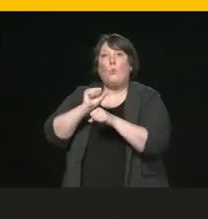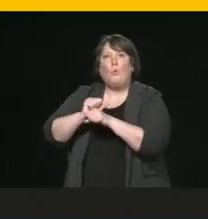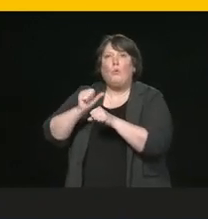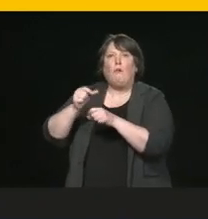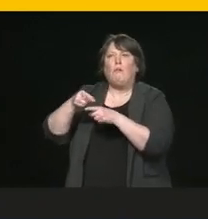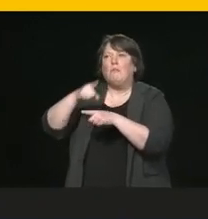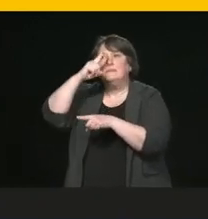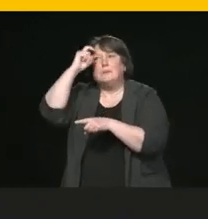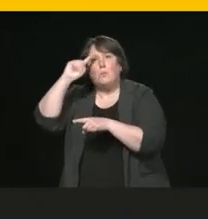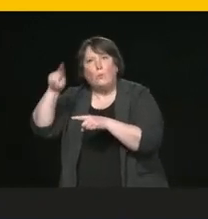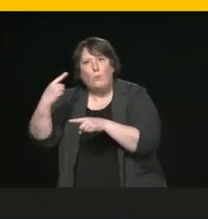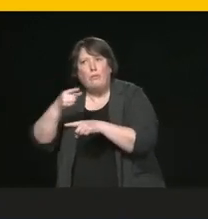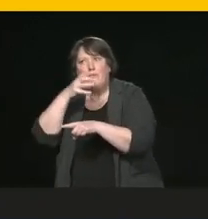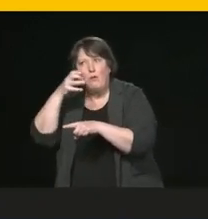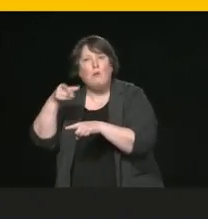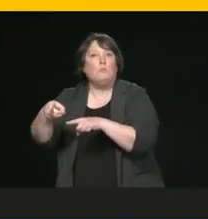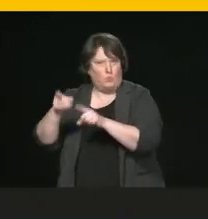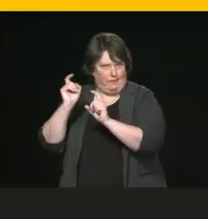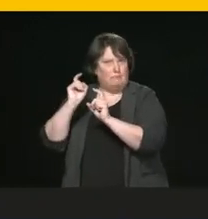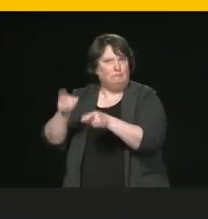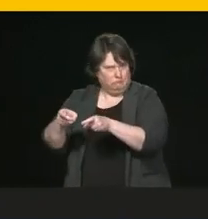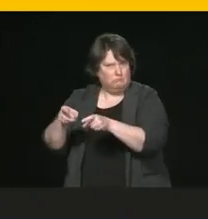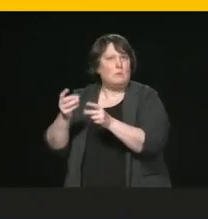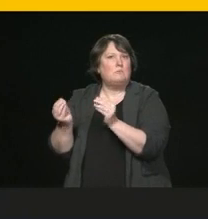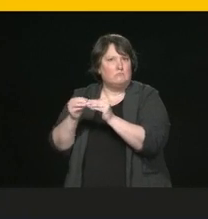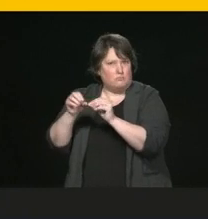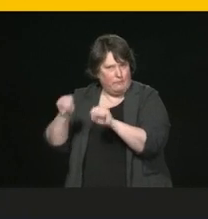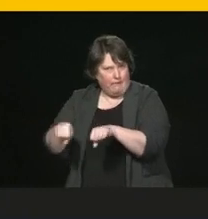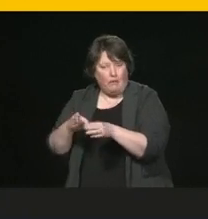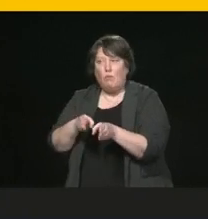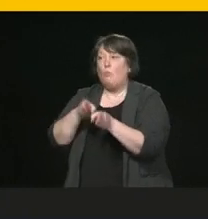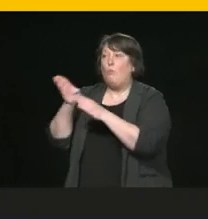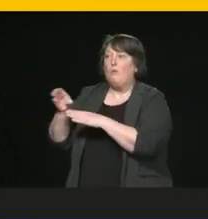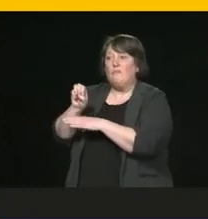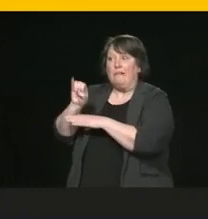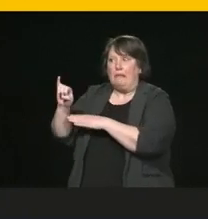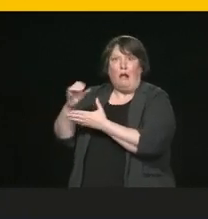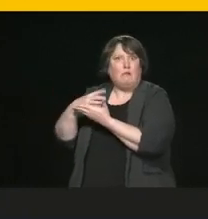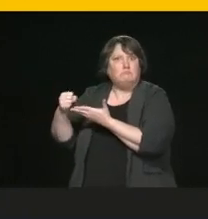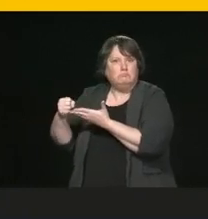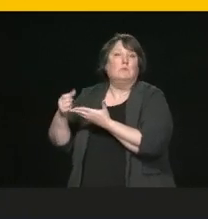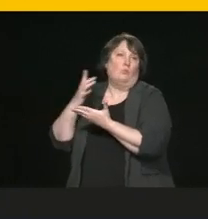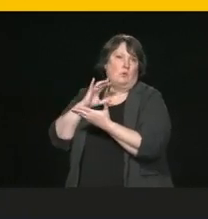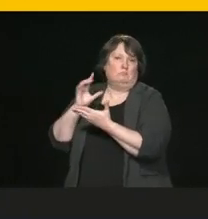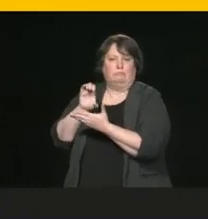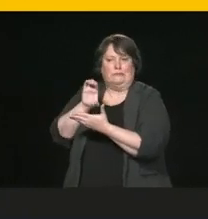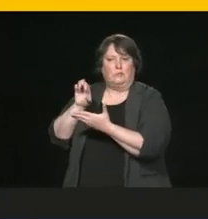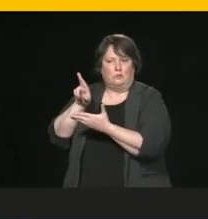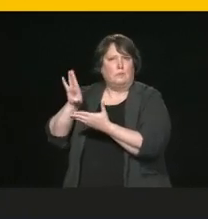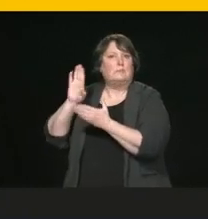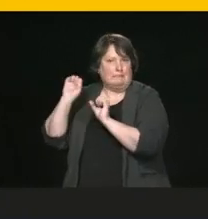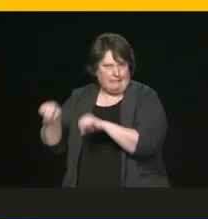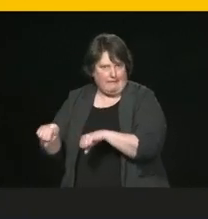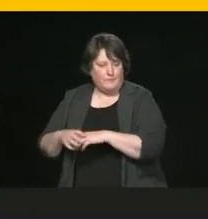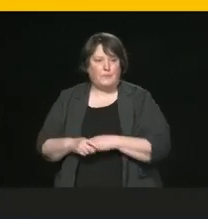WORKERS WHO ARE FACING NO JOBS AND FOR THOSE WHO HAVE RUN OUT